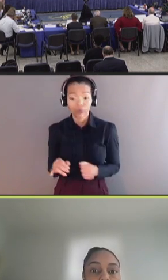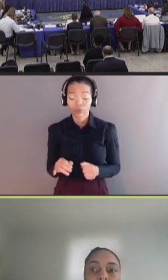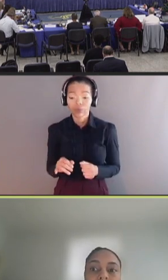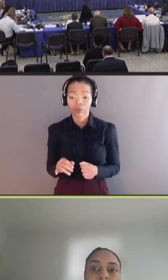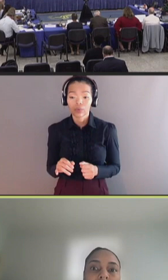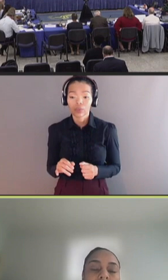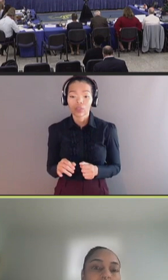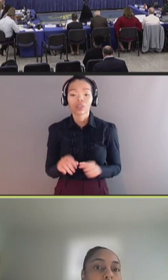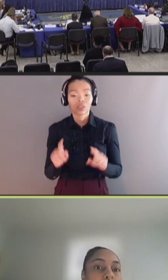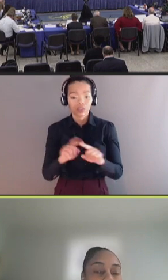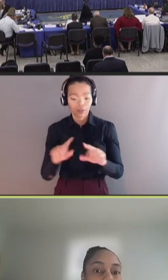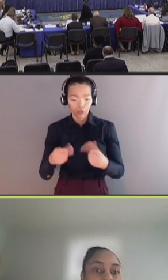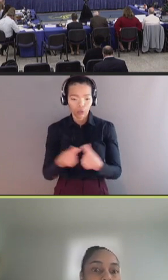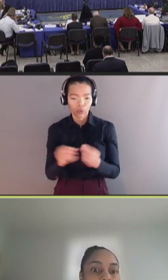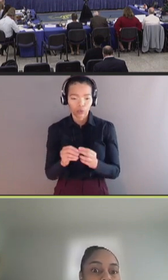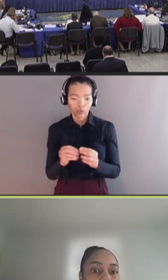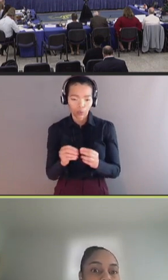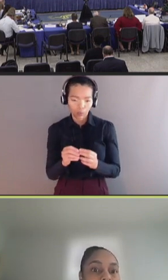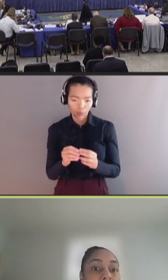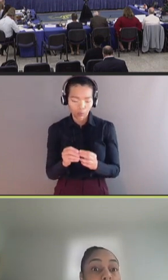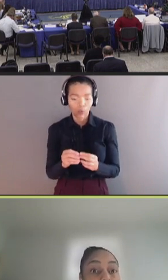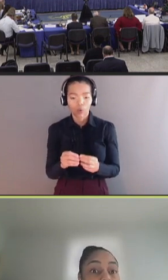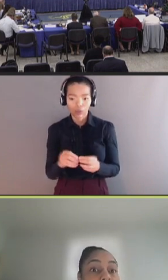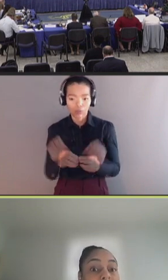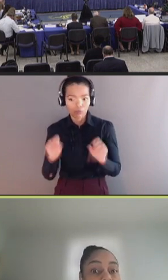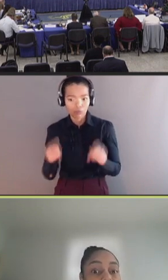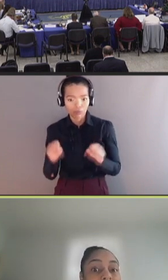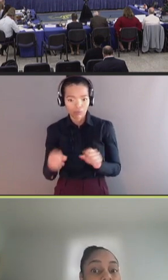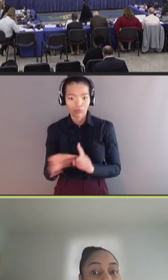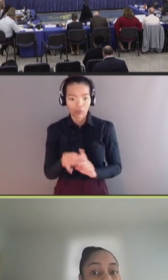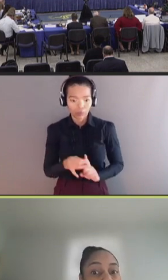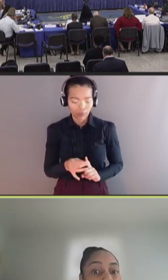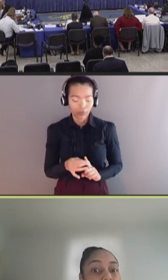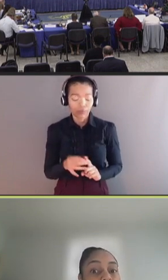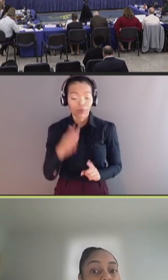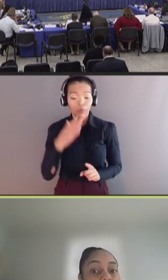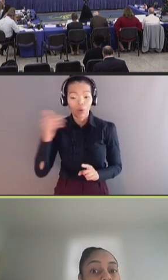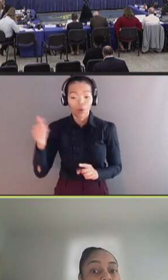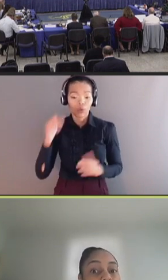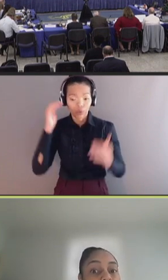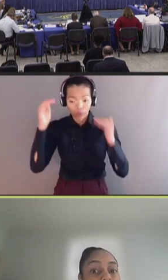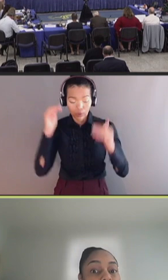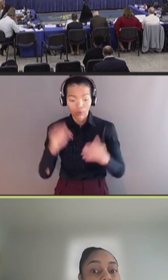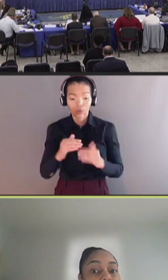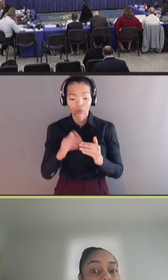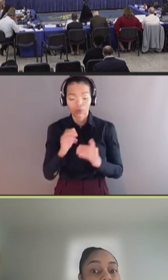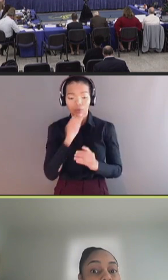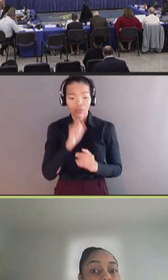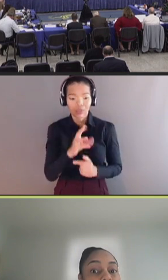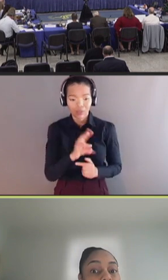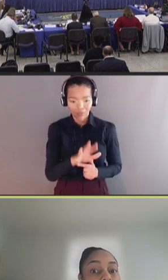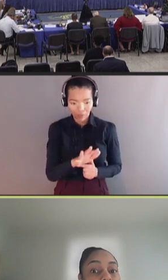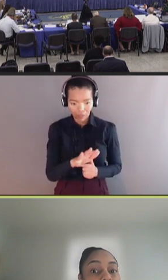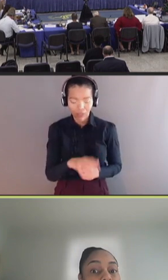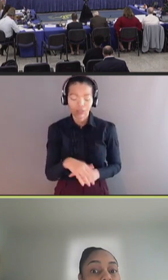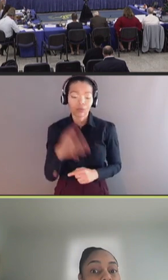groups. Our primary audiences are older adults, 65 plus. Because these are the folks who are